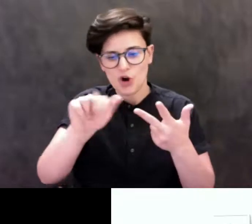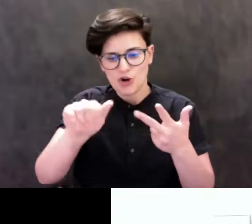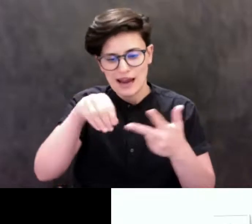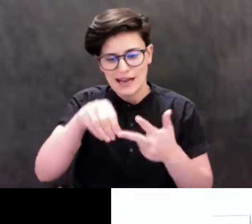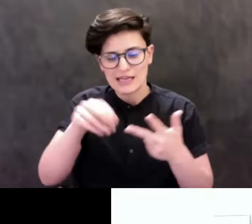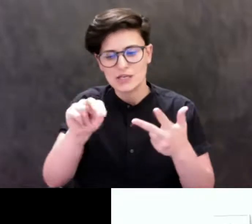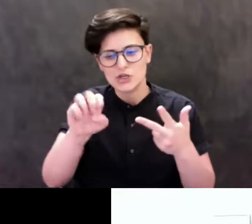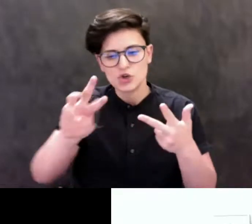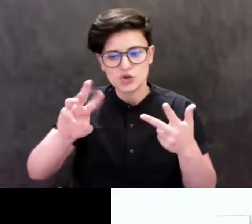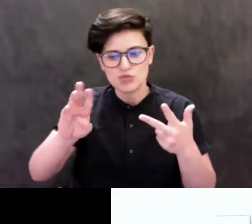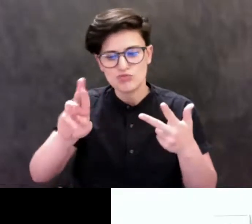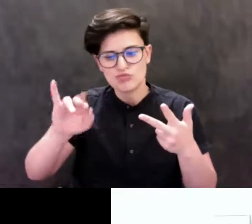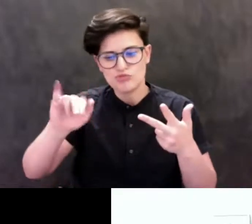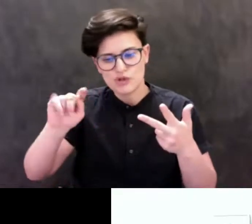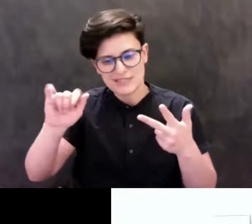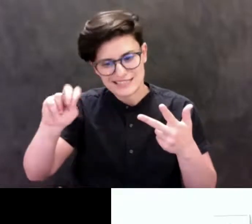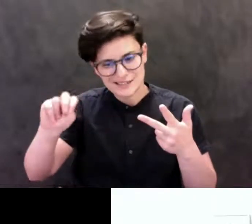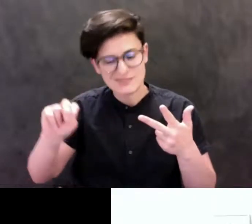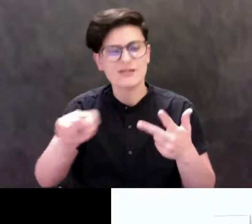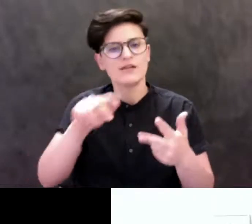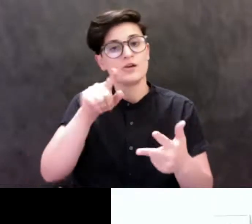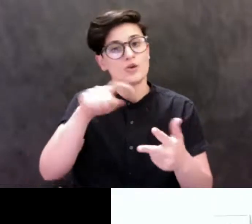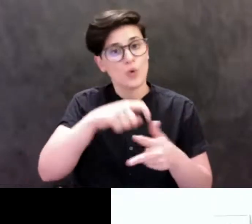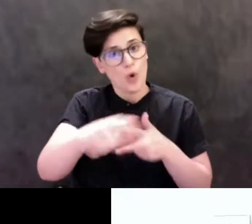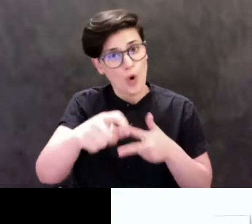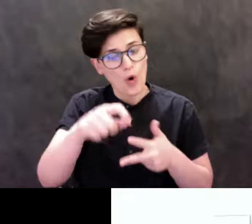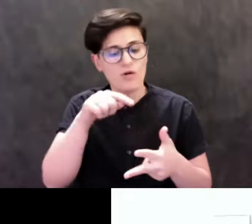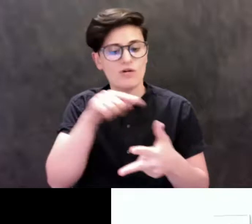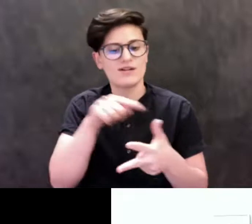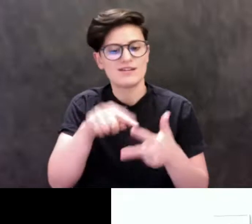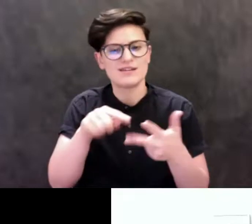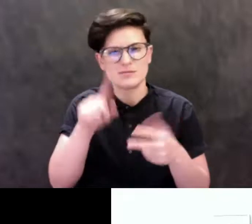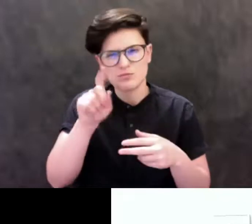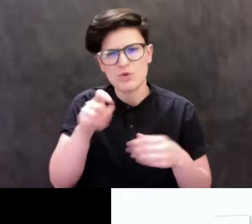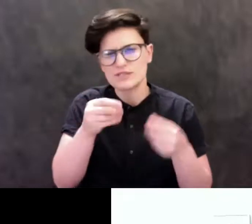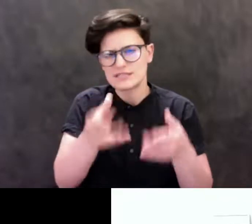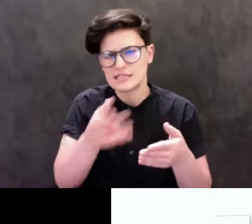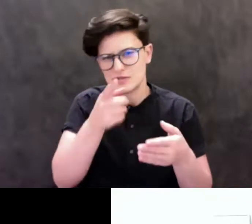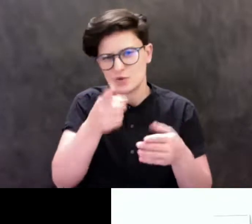When you call these companies they are supposed to give you the name of your appropriate company.